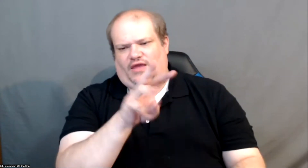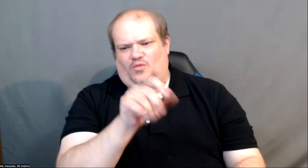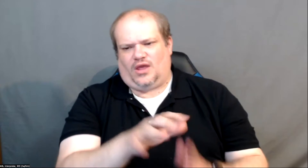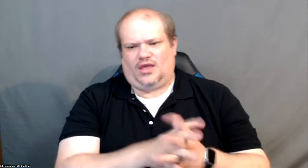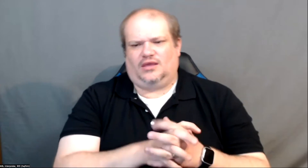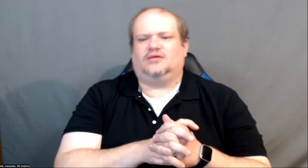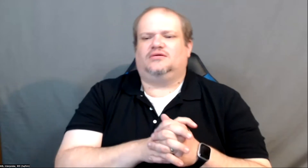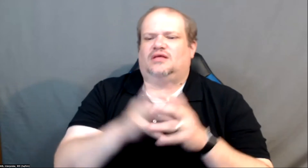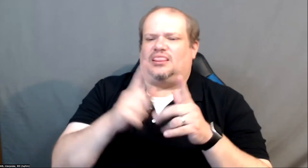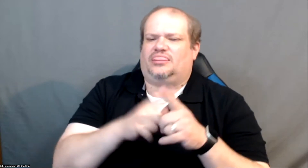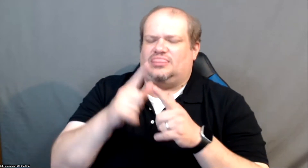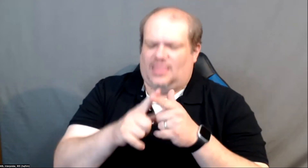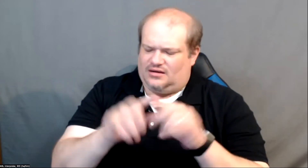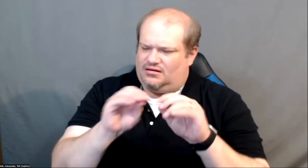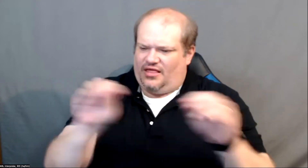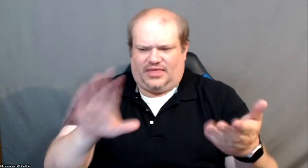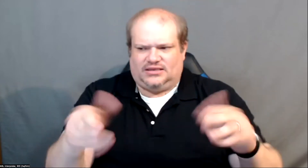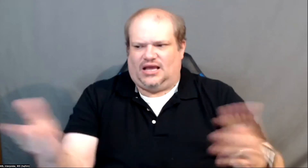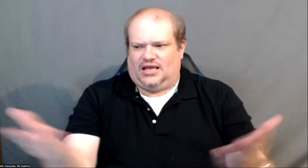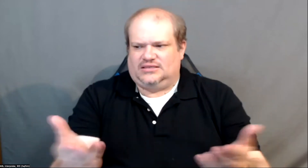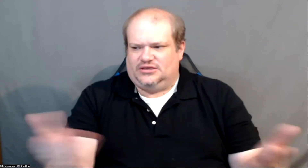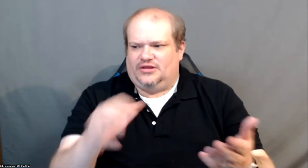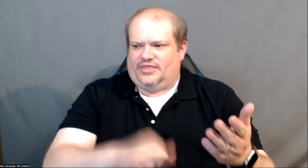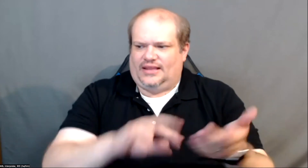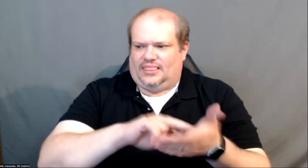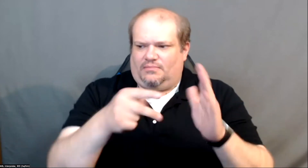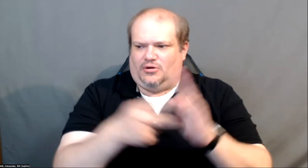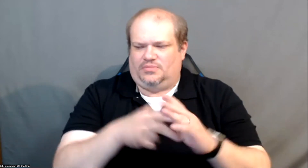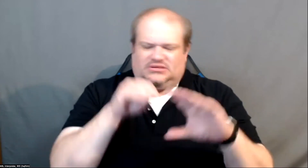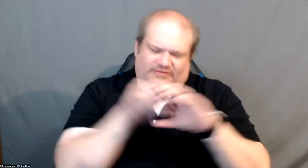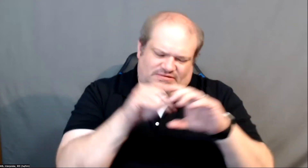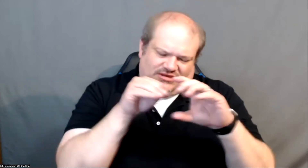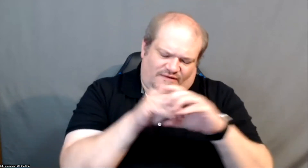Nothing dies here. That is the purpose of stuffing a landscape full of rubbish.